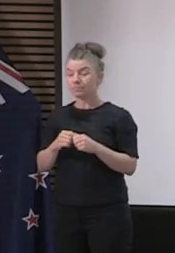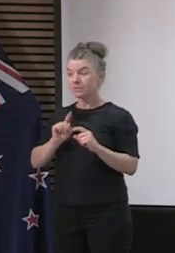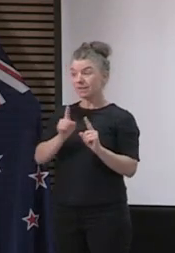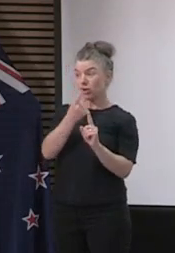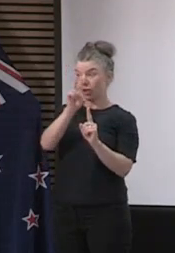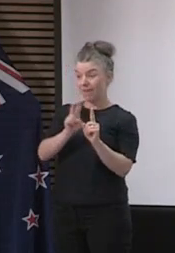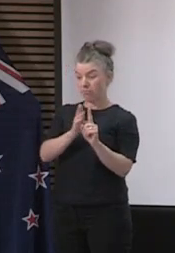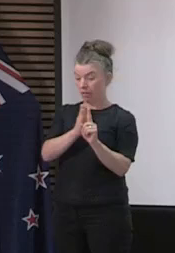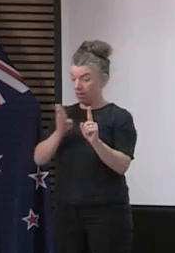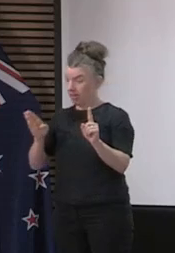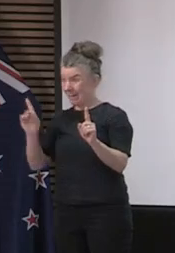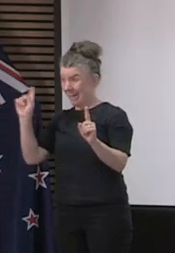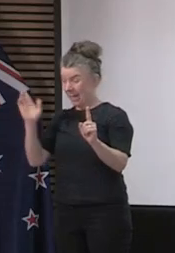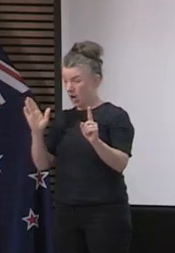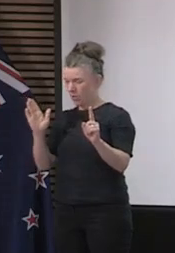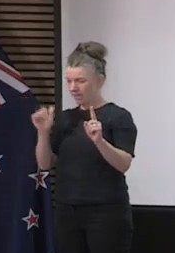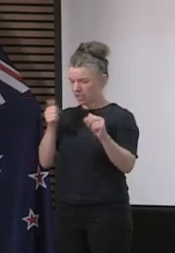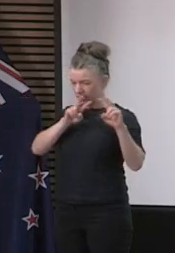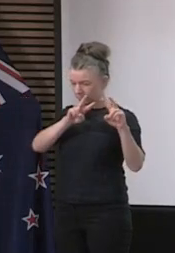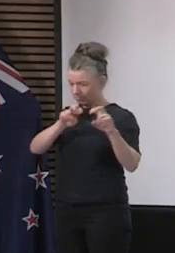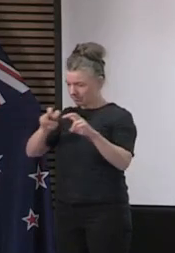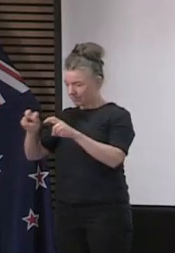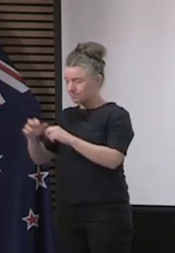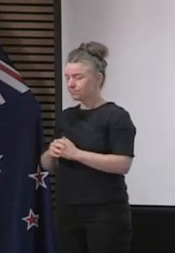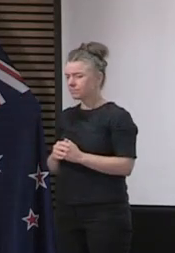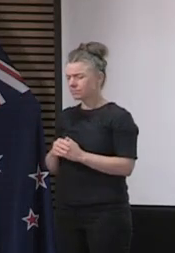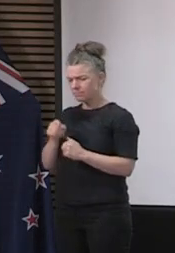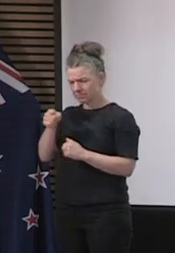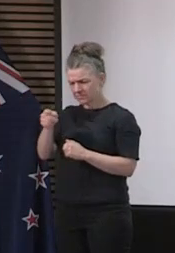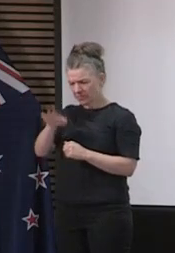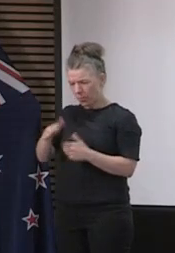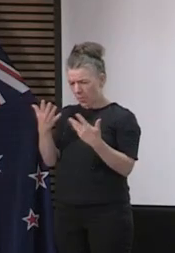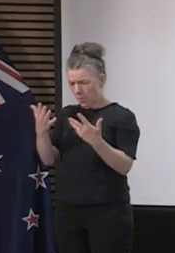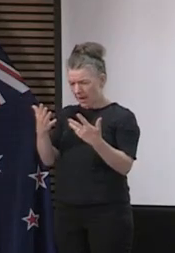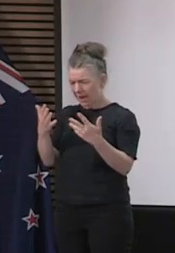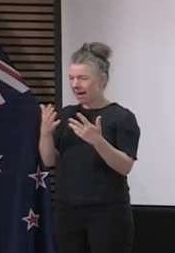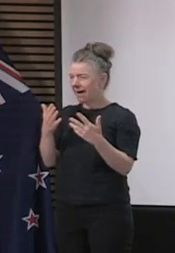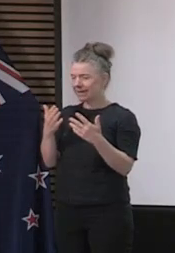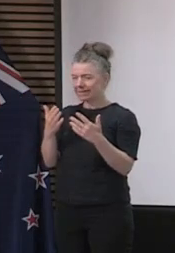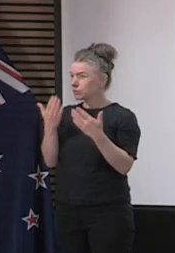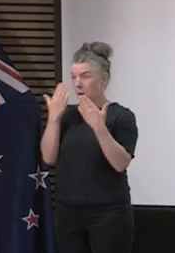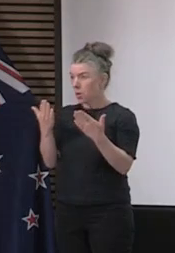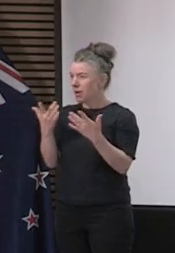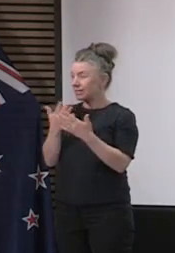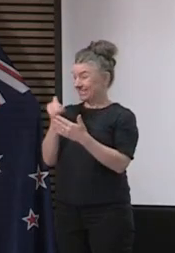team's gone back through every case since 1 April to narrow down the ones where it's not